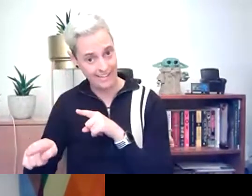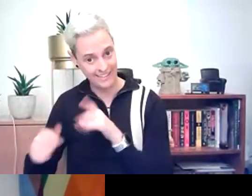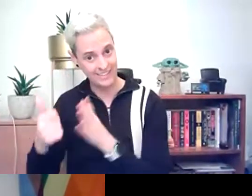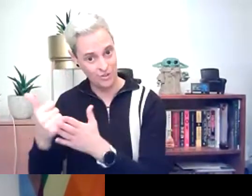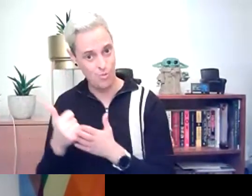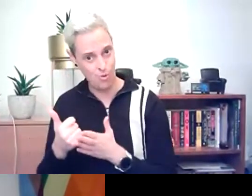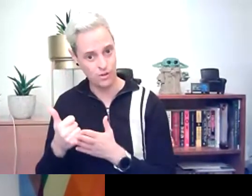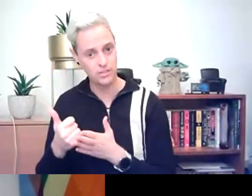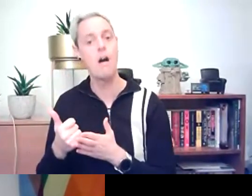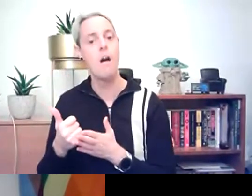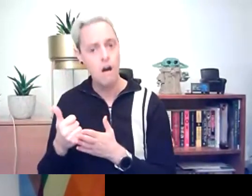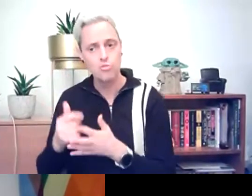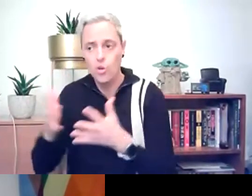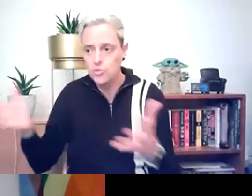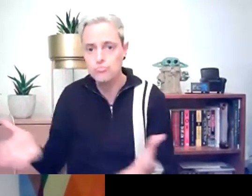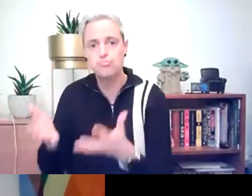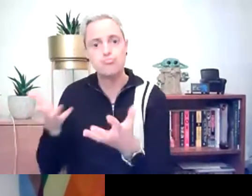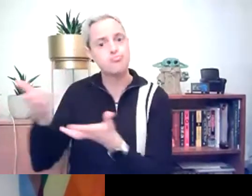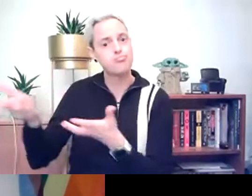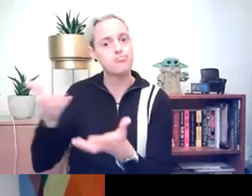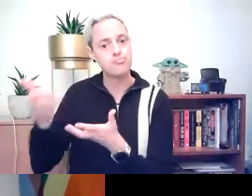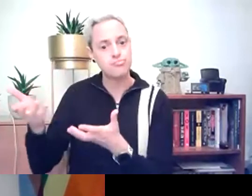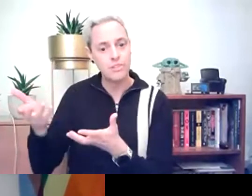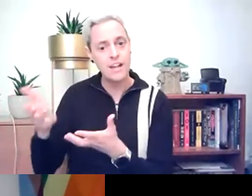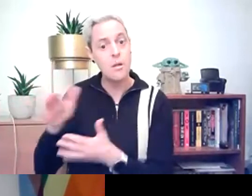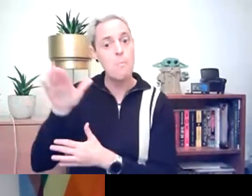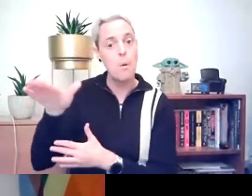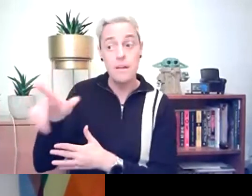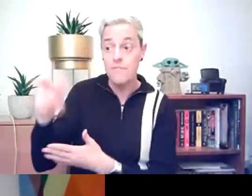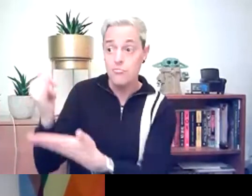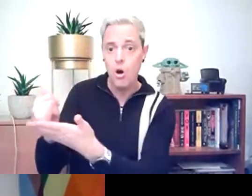you have the energy and prompt them and how you can from them when they get it wrong.